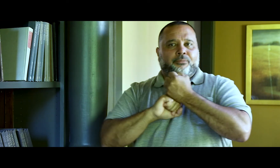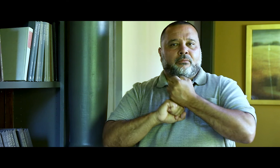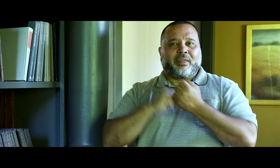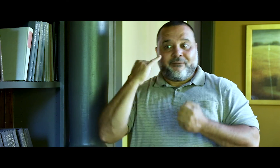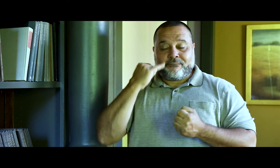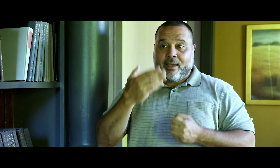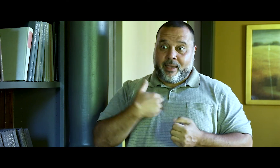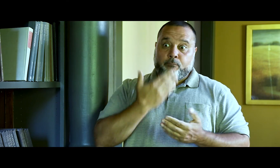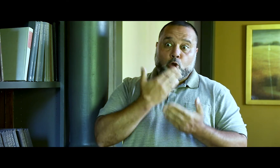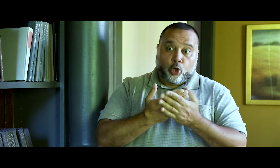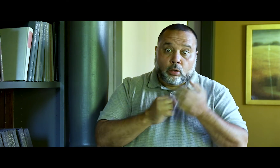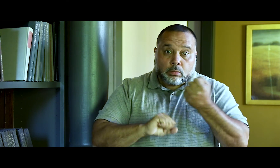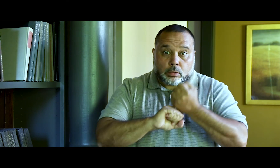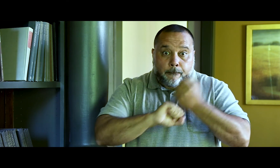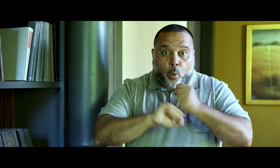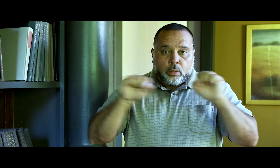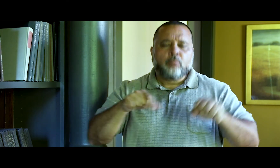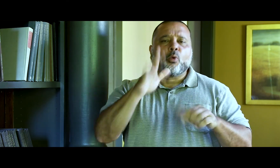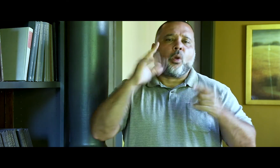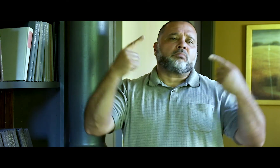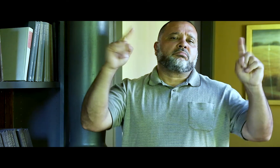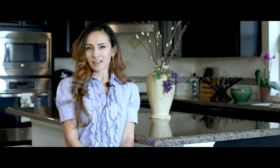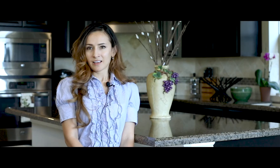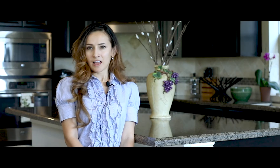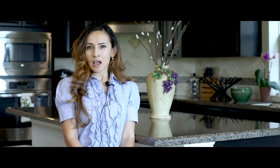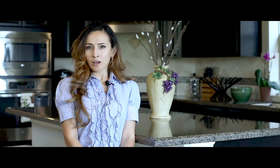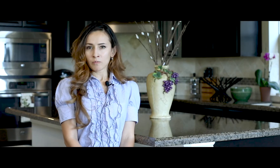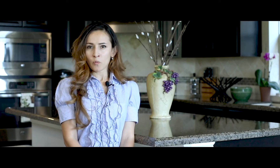I believe if you have a good support system, then you can succeed.